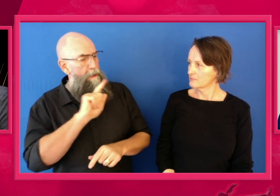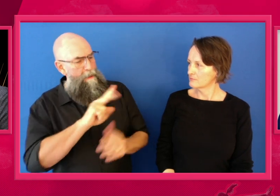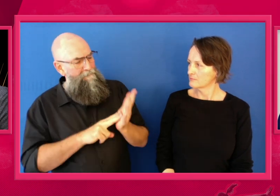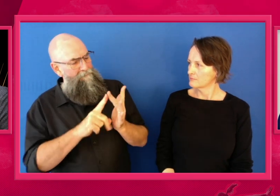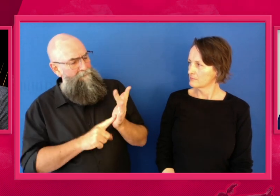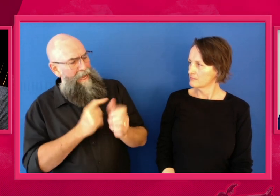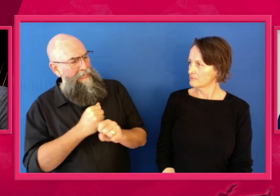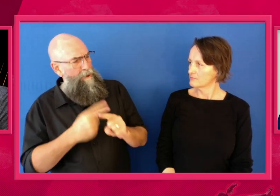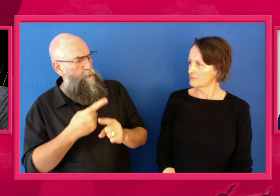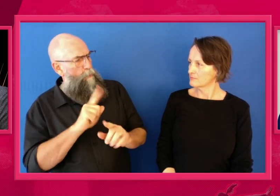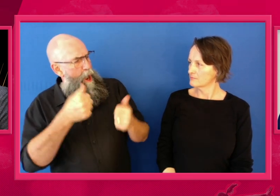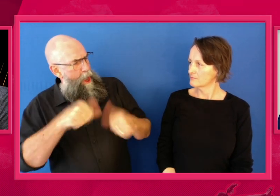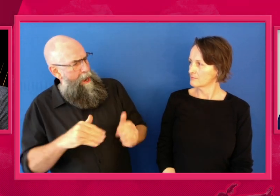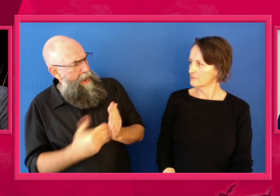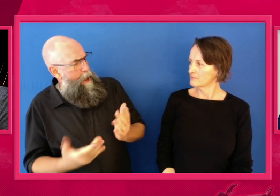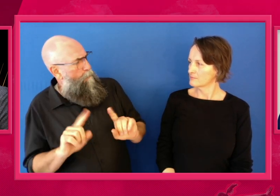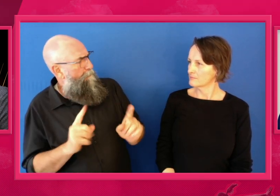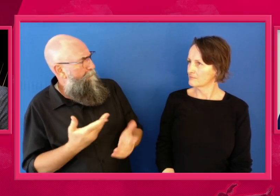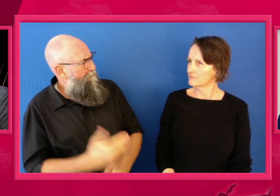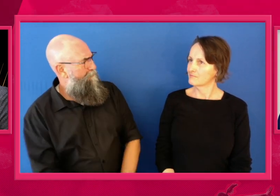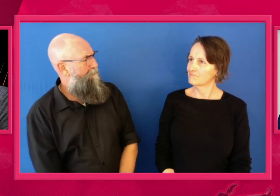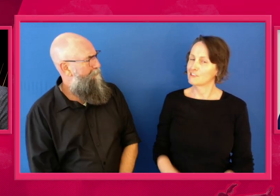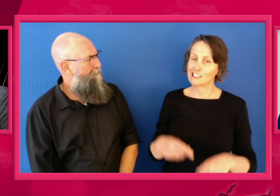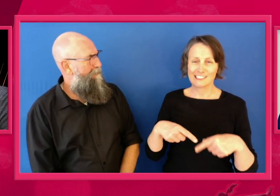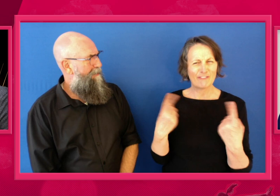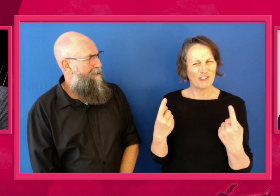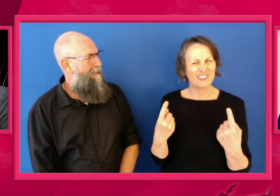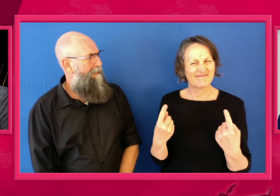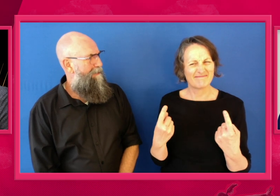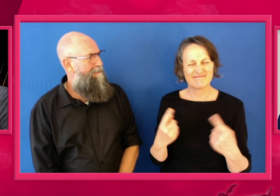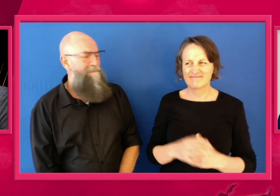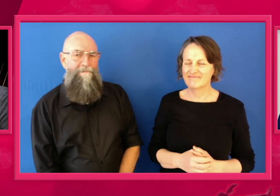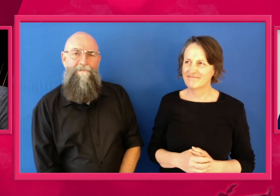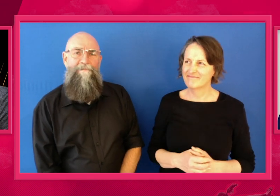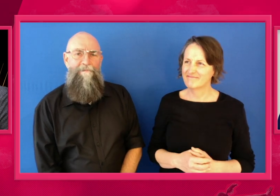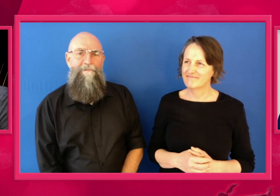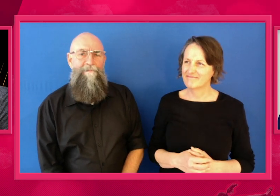Rheed McCracken: It's different, it's really different. But, to put everything aside, I